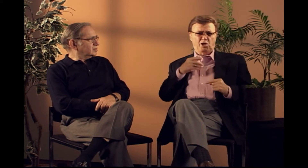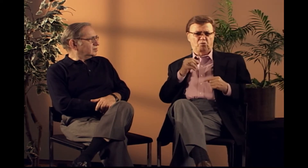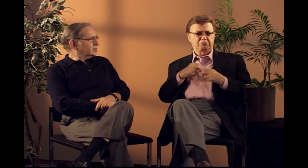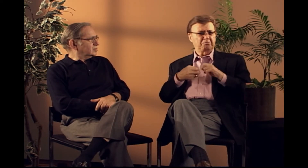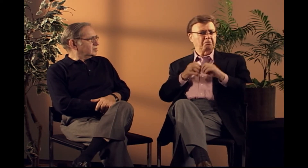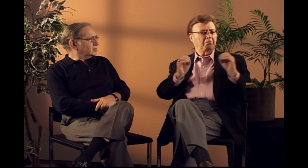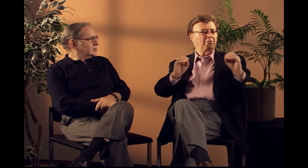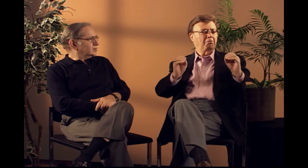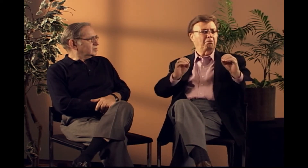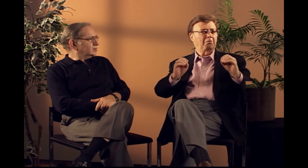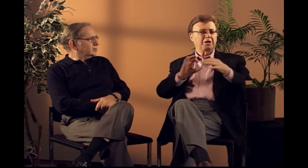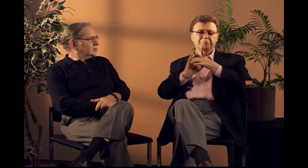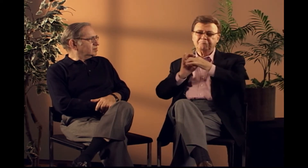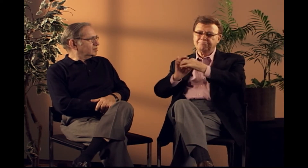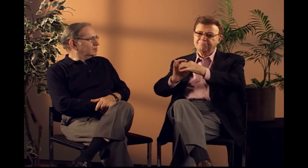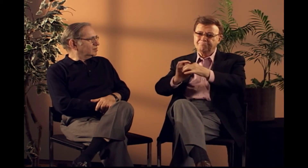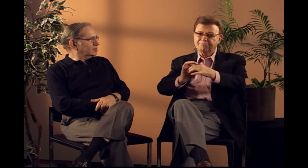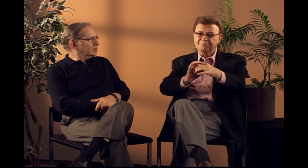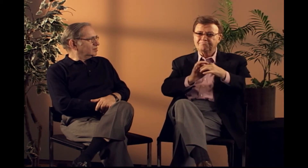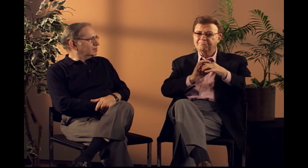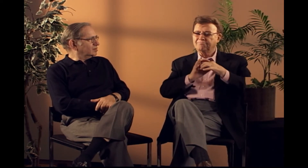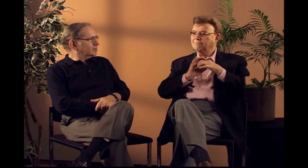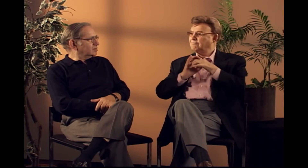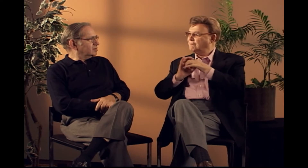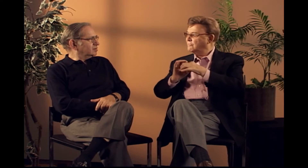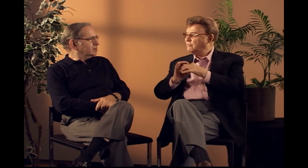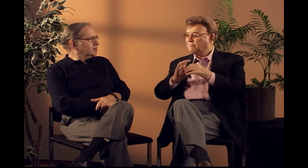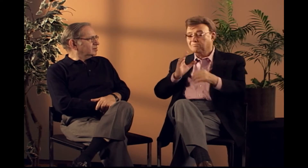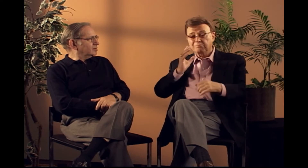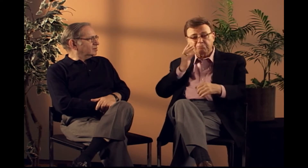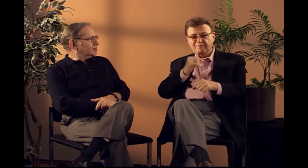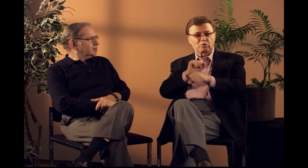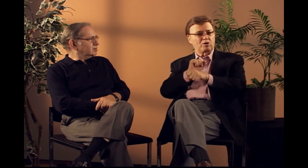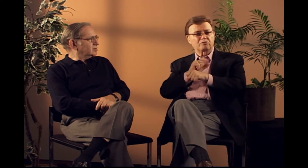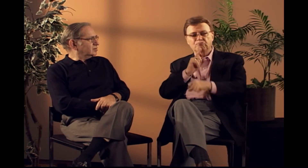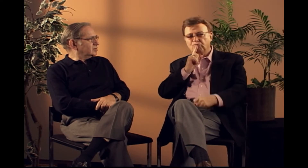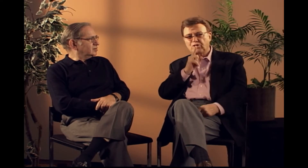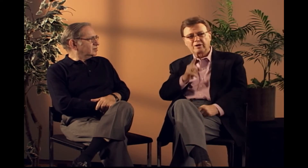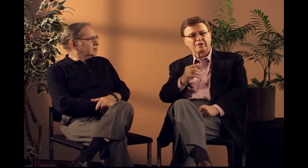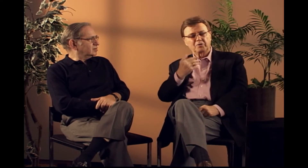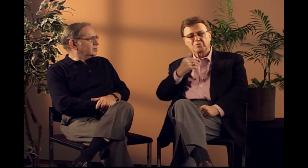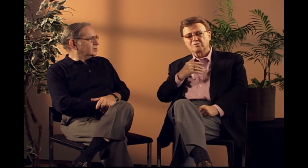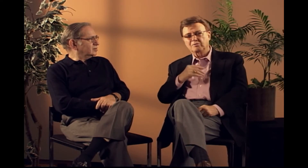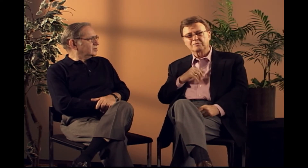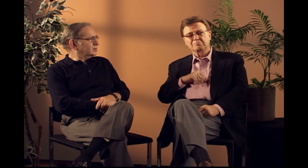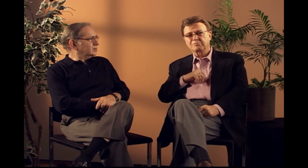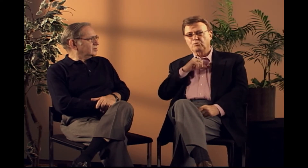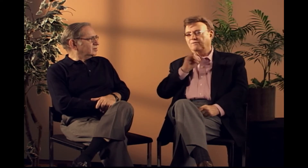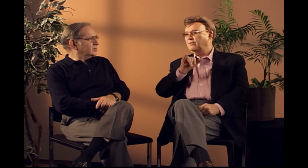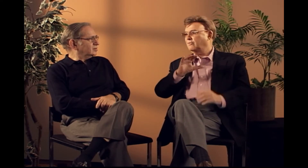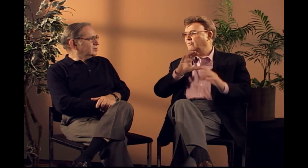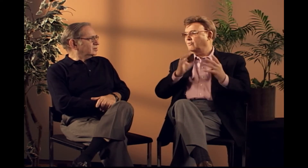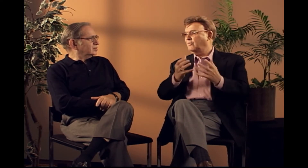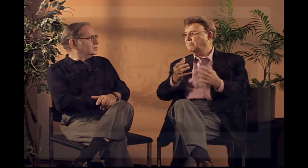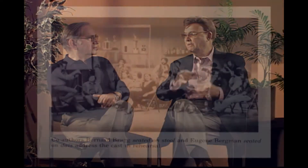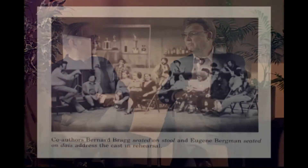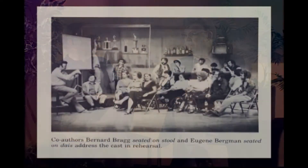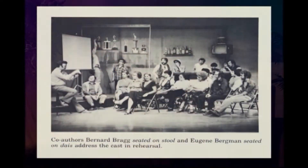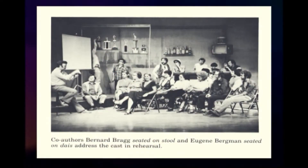There was no pride or ego that was present. We were all working in unison. It was really beautiful process,